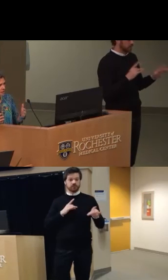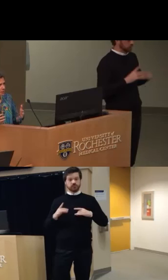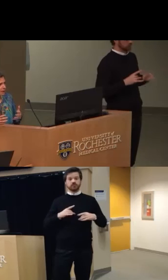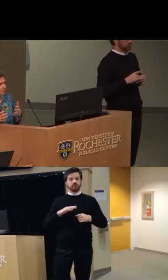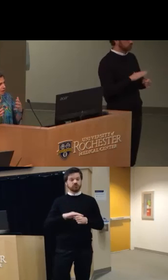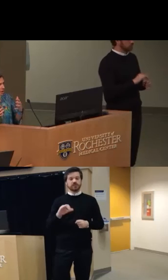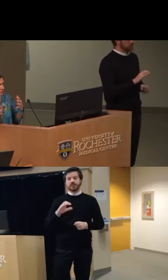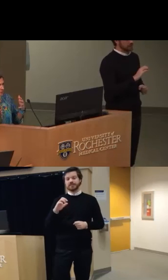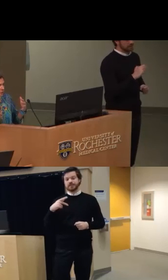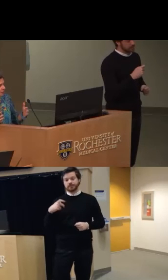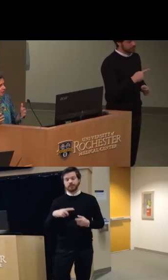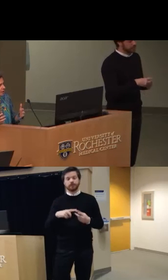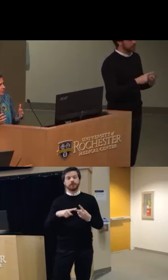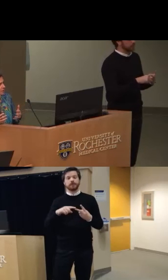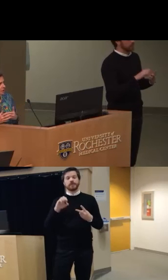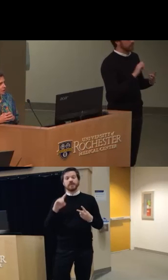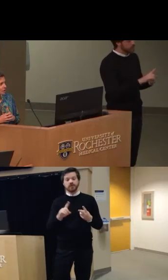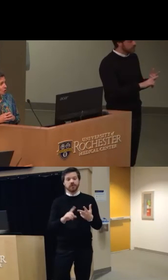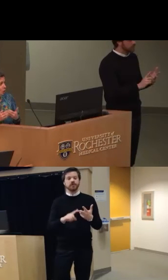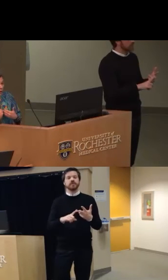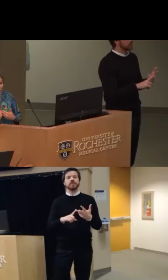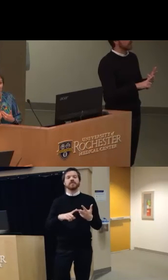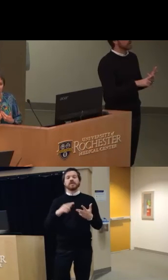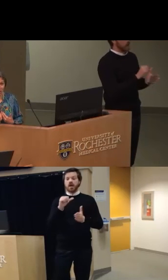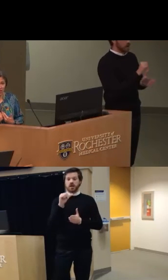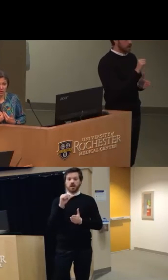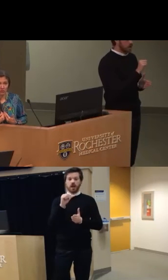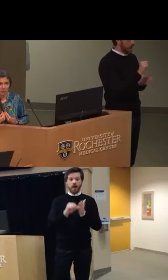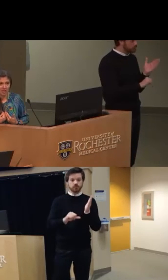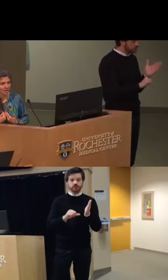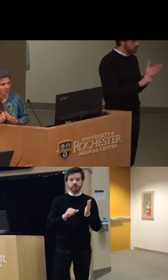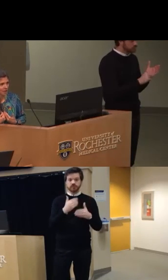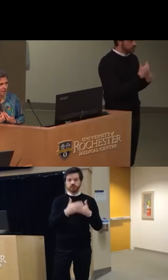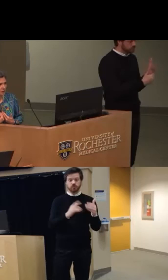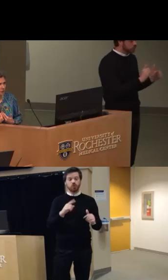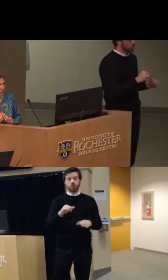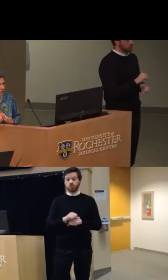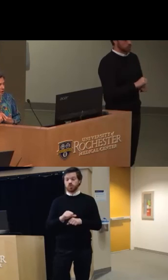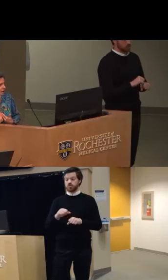CPAP um some of our peroperative areas where this work started for me in the Pediatric critical care